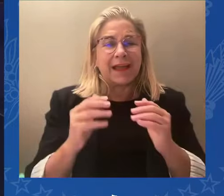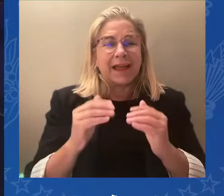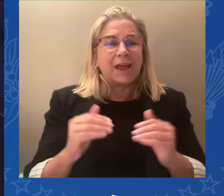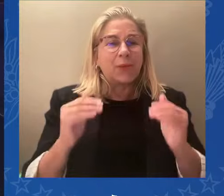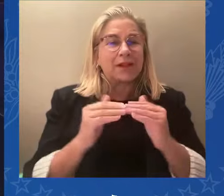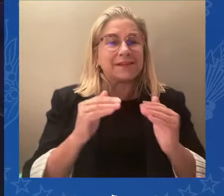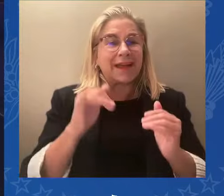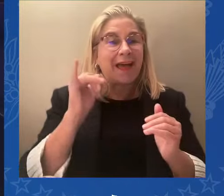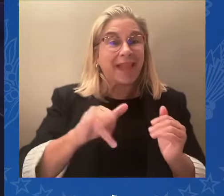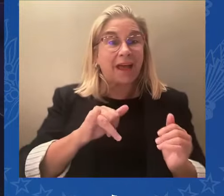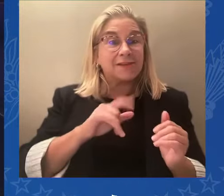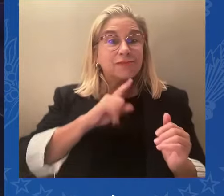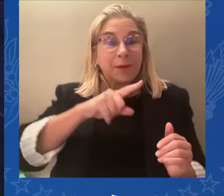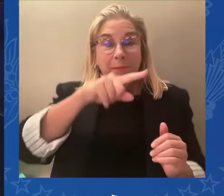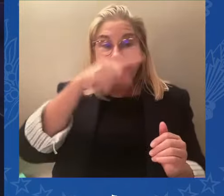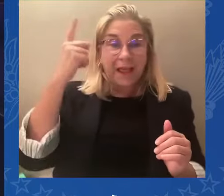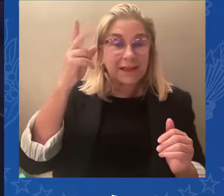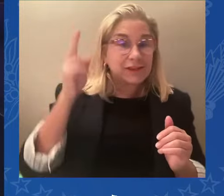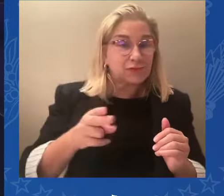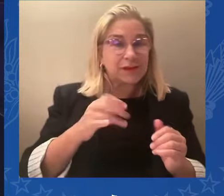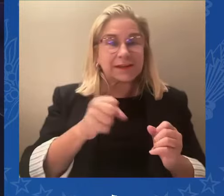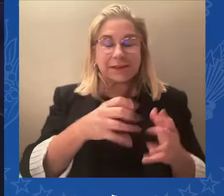and Black excellence is American excellence.